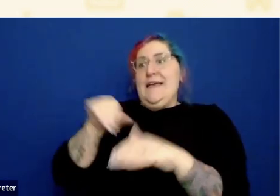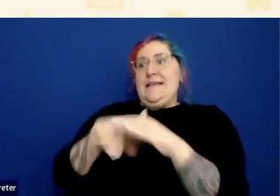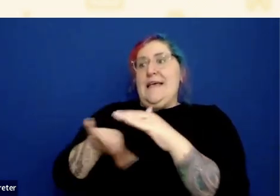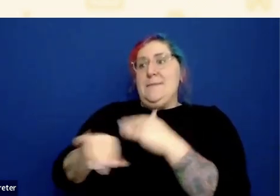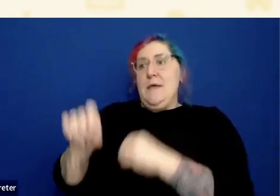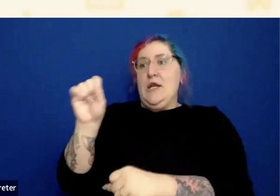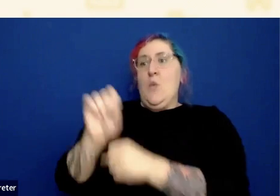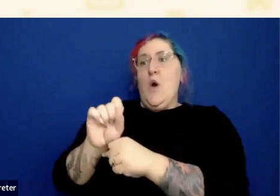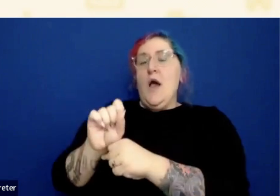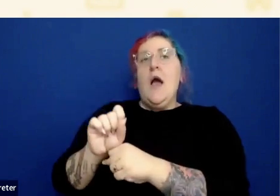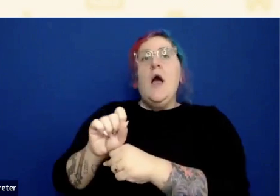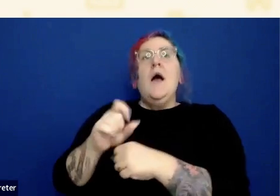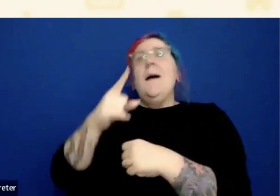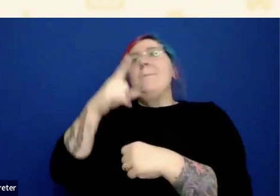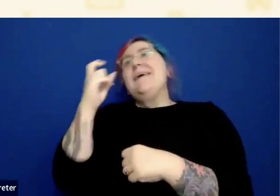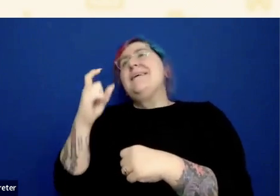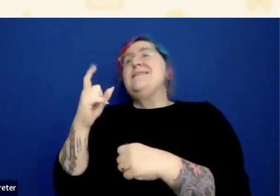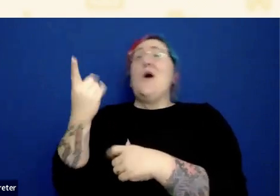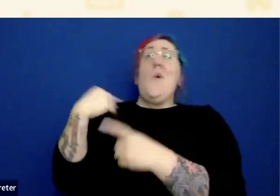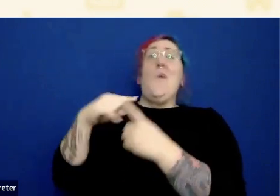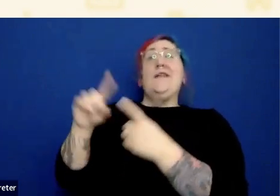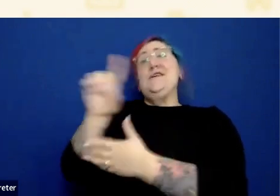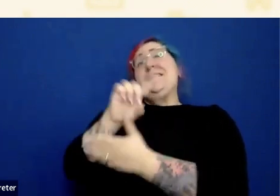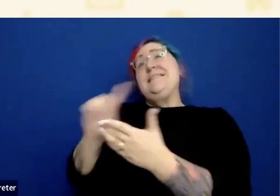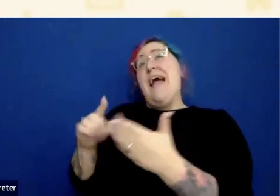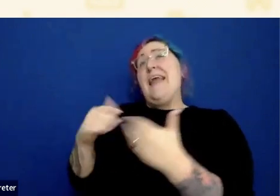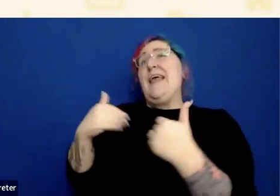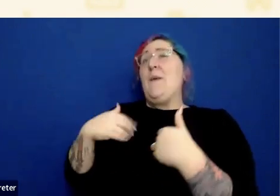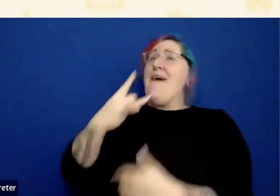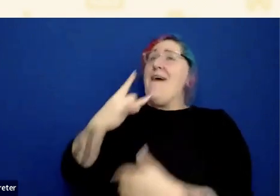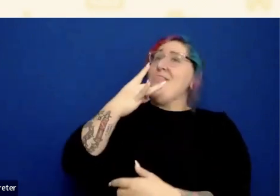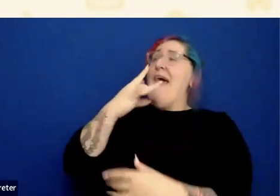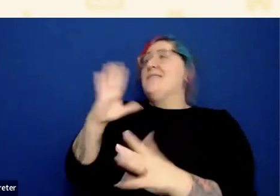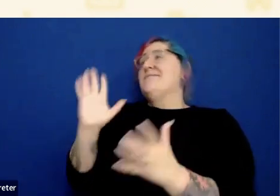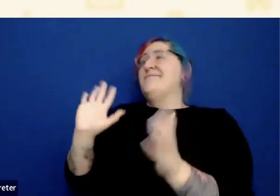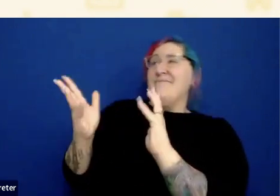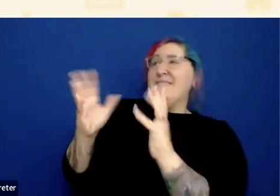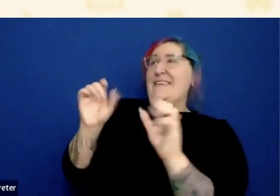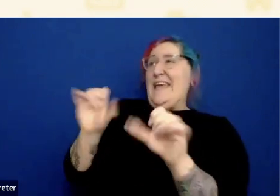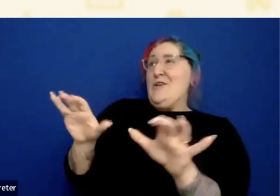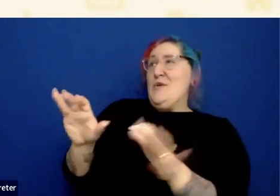in design, but then there's more that's possible in wireframing, but it's not the right time for screen readers.